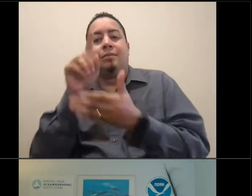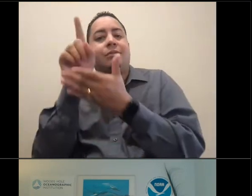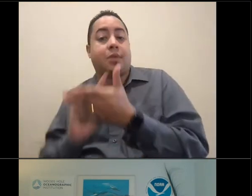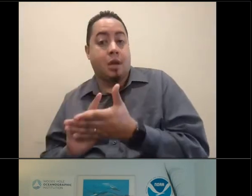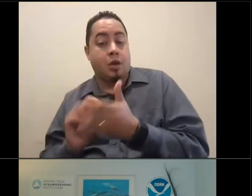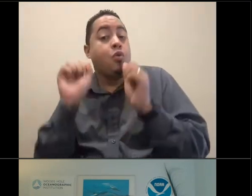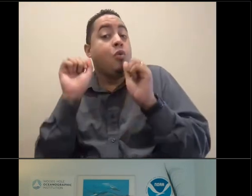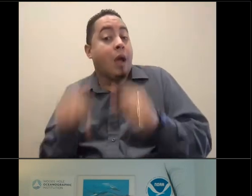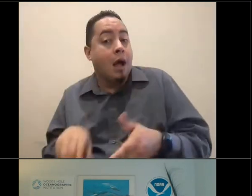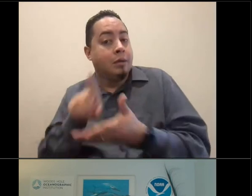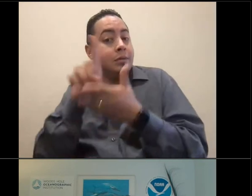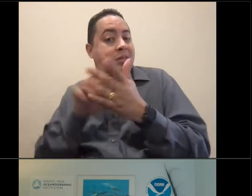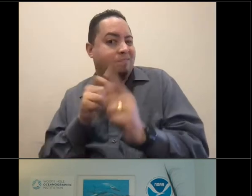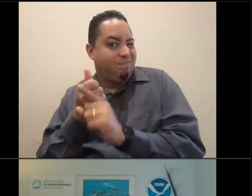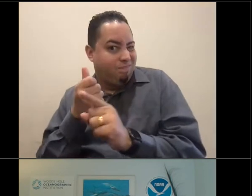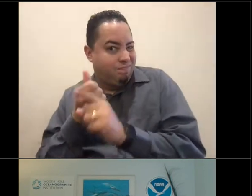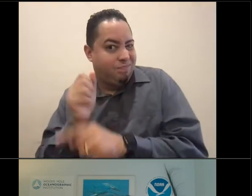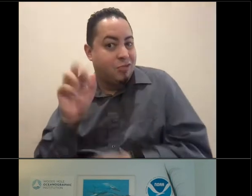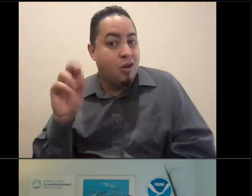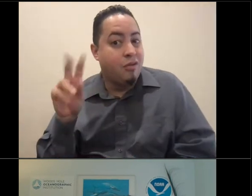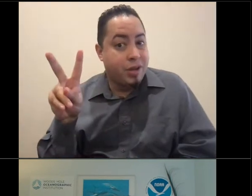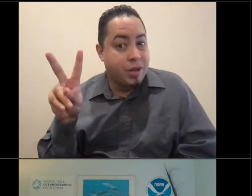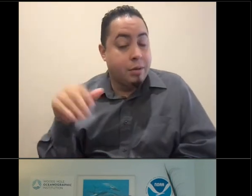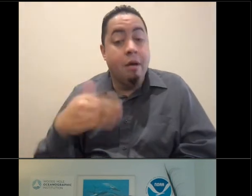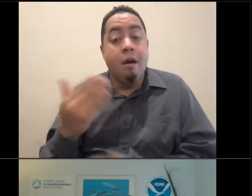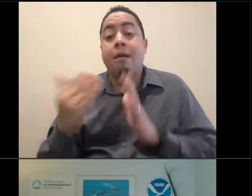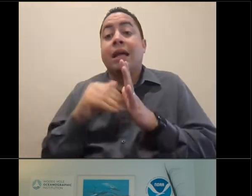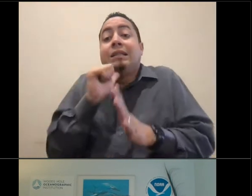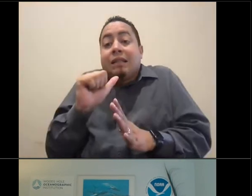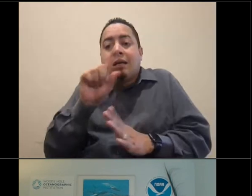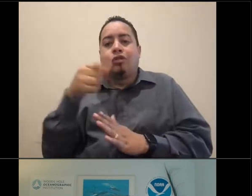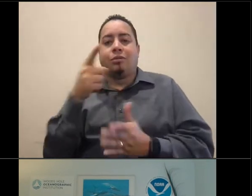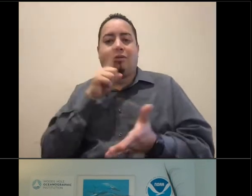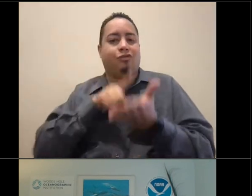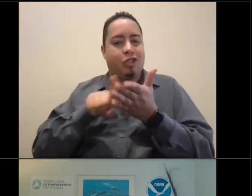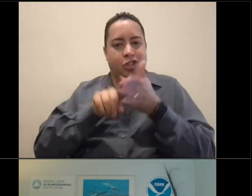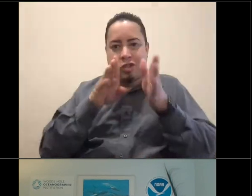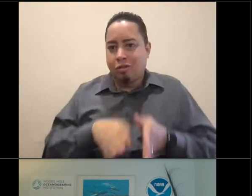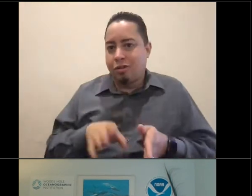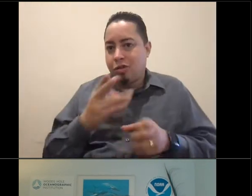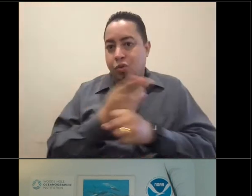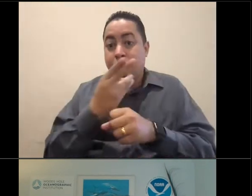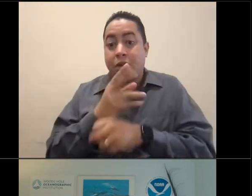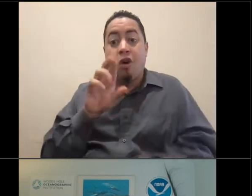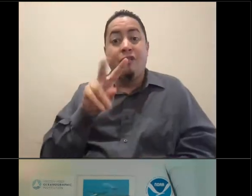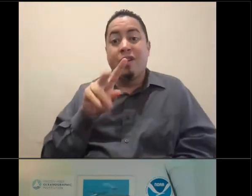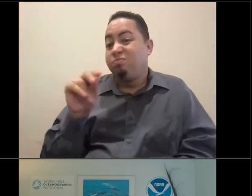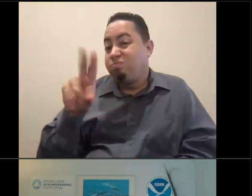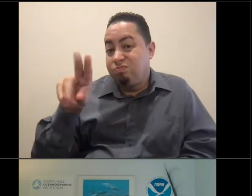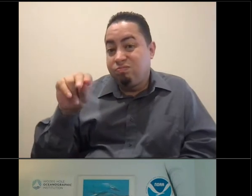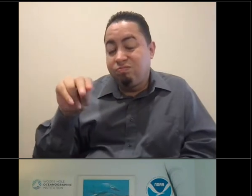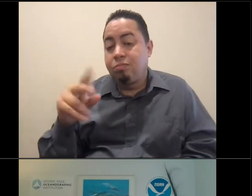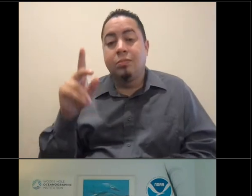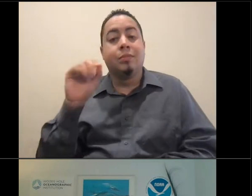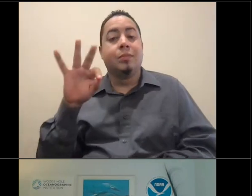And like I said before, it's not only researchers that are using ROVs. It is folks that are working on large ships, that are doing inspections,